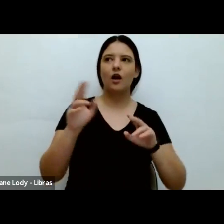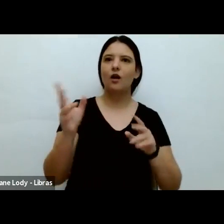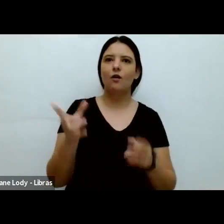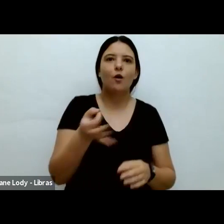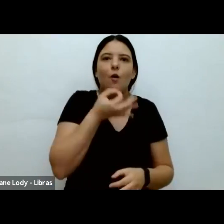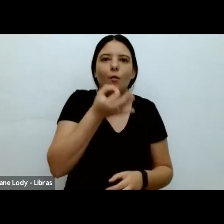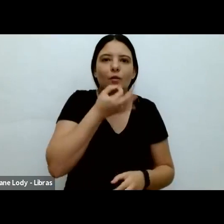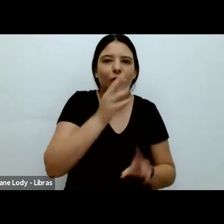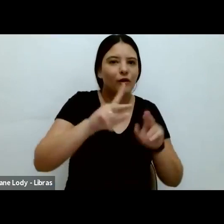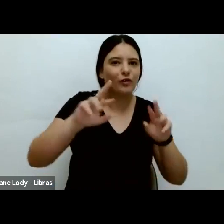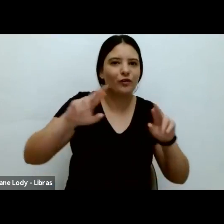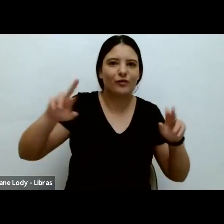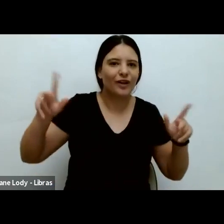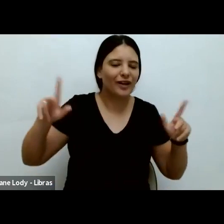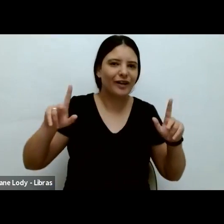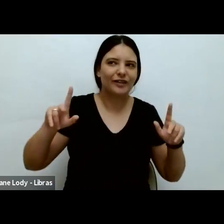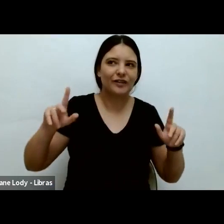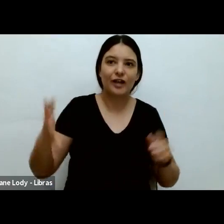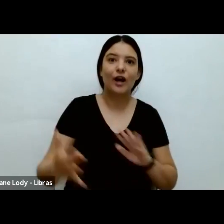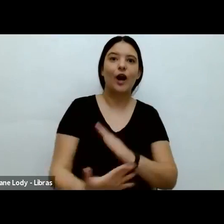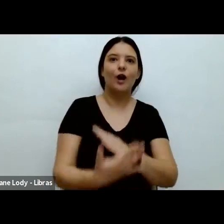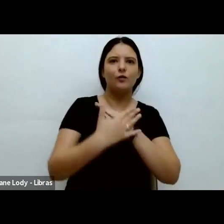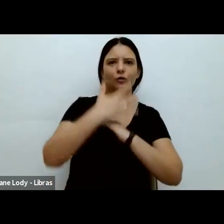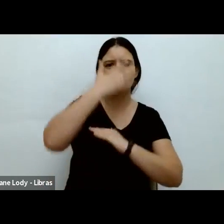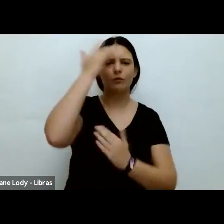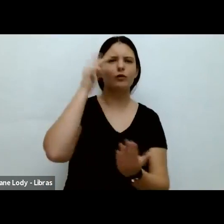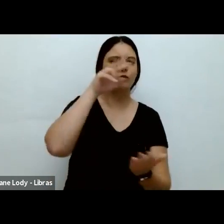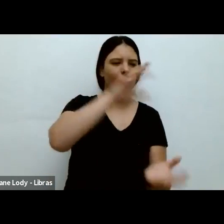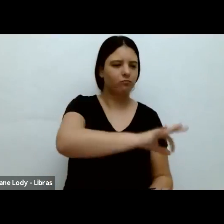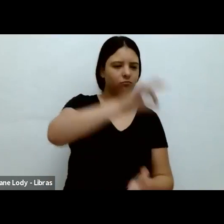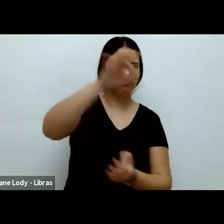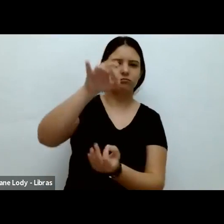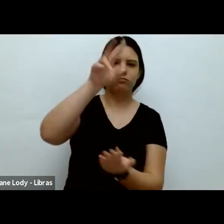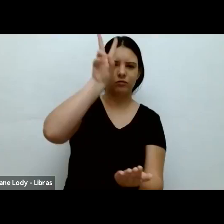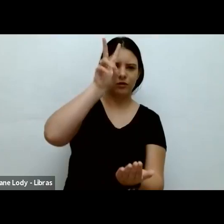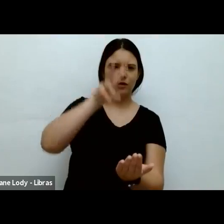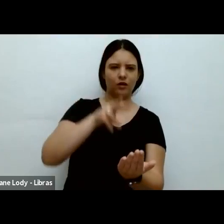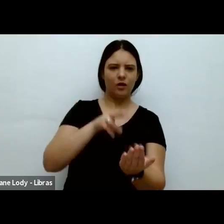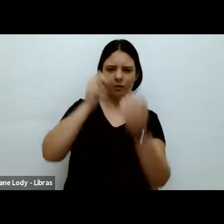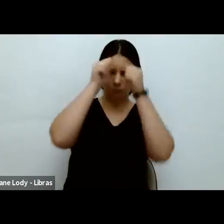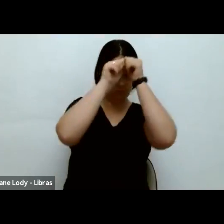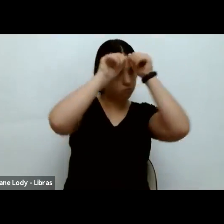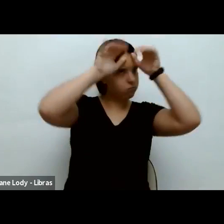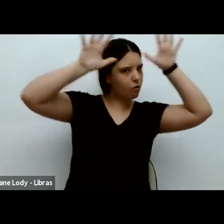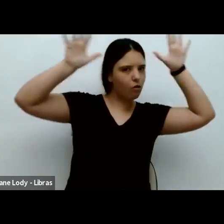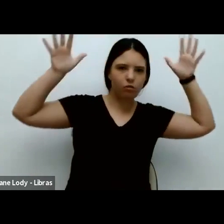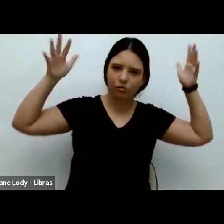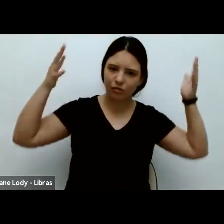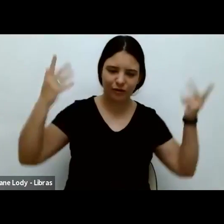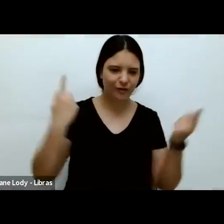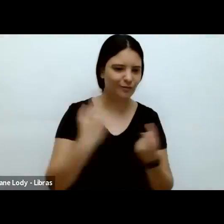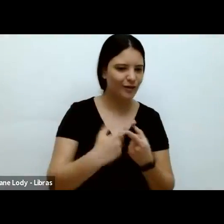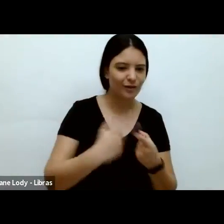at not the same, but it's also , and this creates some , and this create something new, but , and this create something new, but also that we perhaps know but also that we perhaps know. know